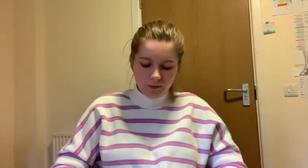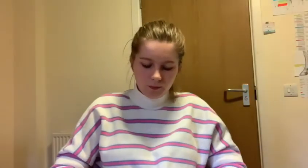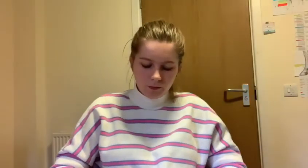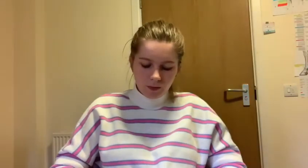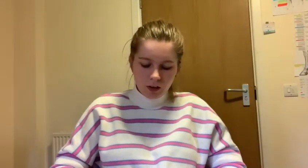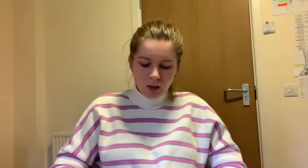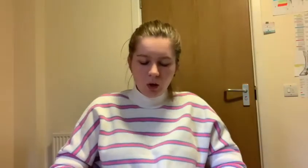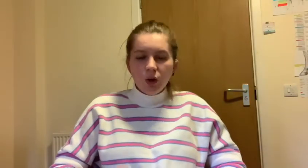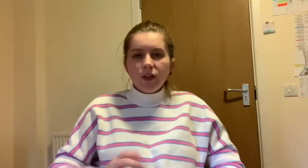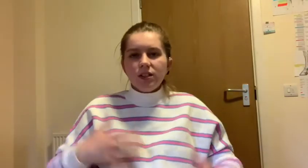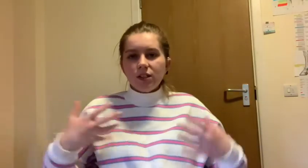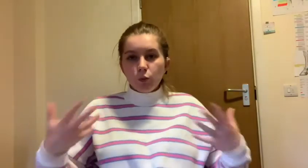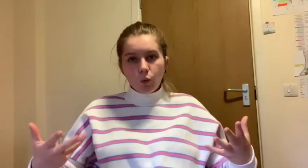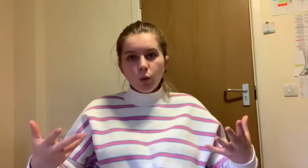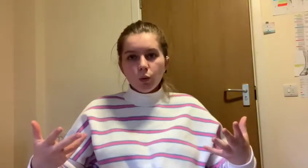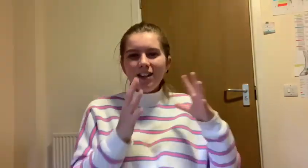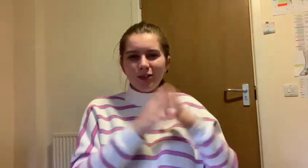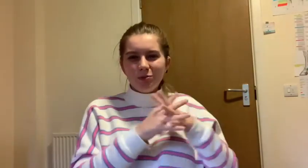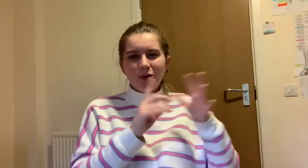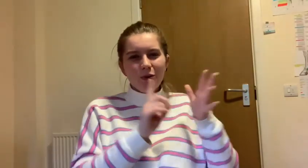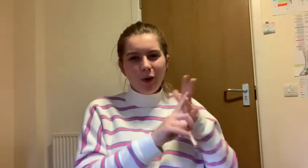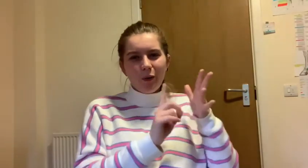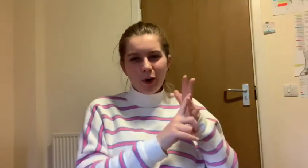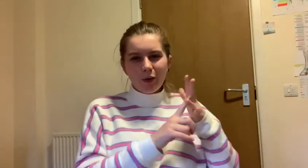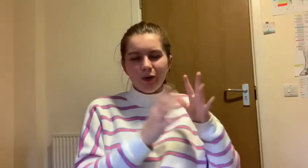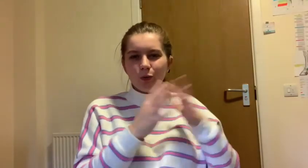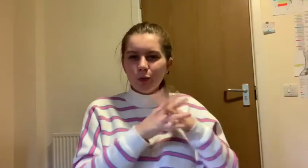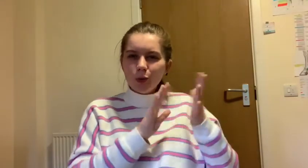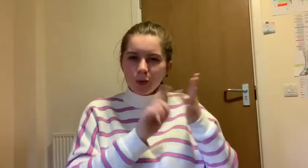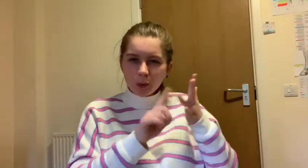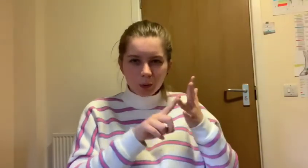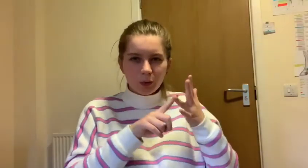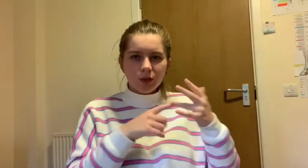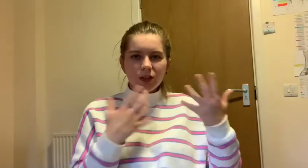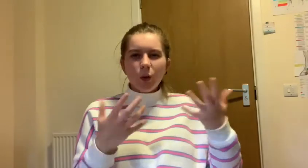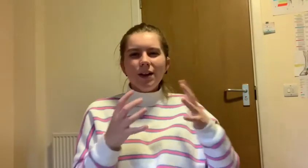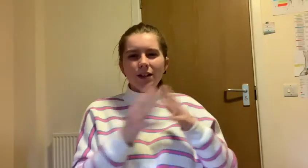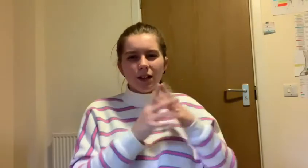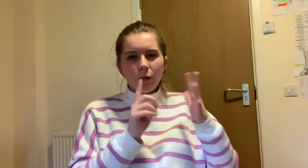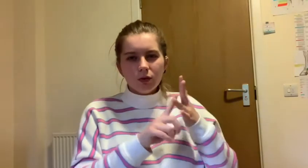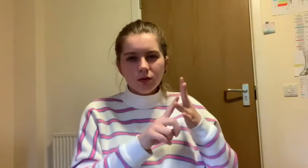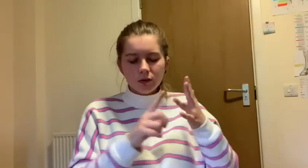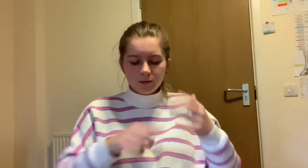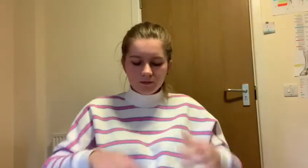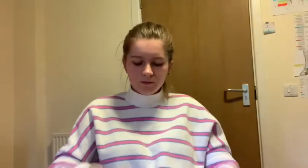Then he says "Woo" , its quite easy that one.